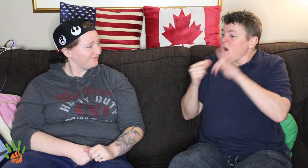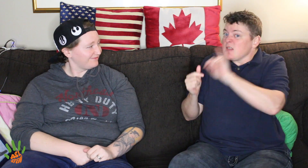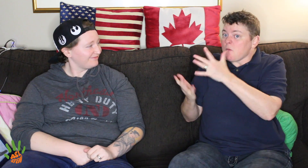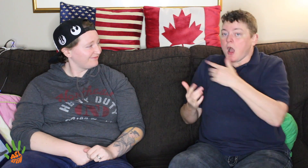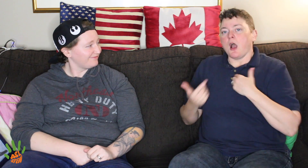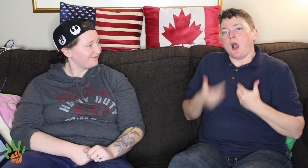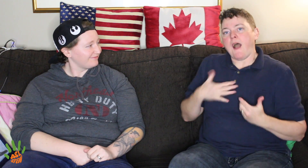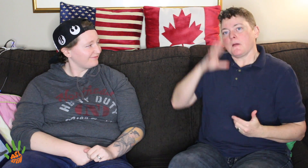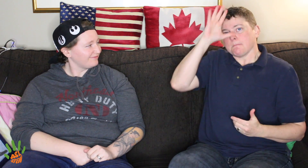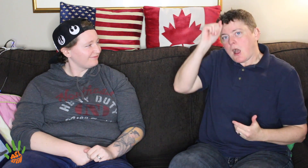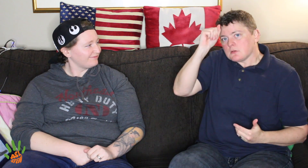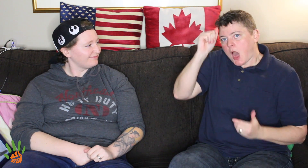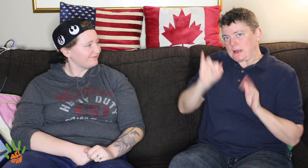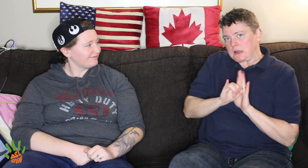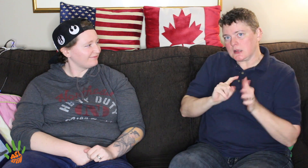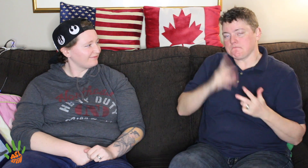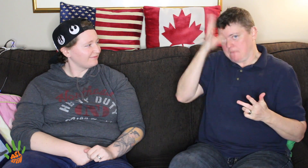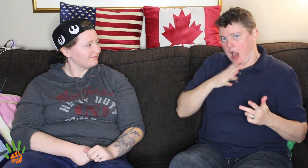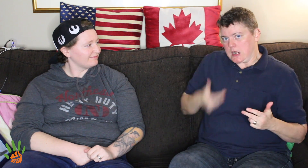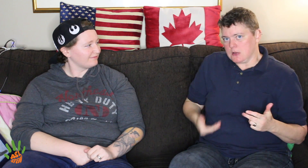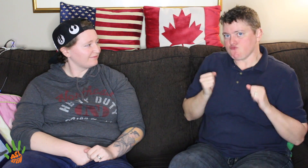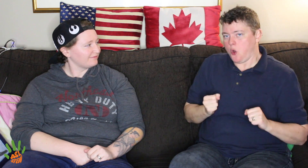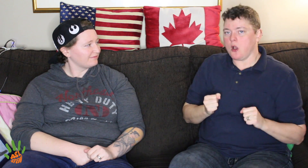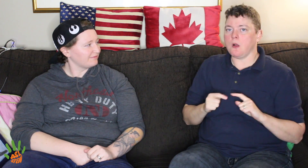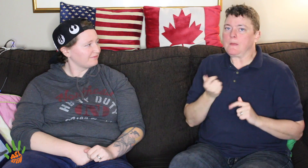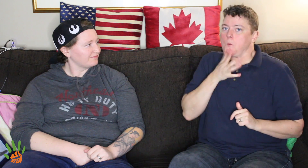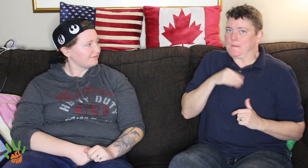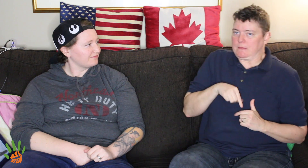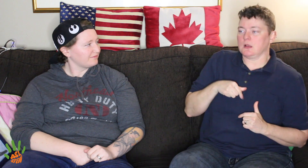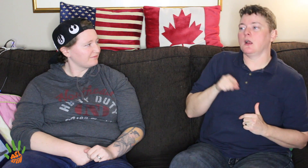[E] Yeah, I mean I don't know if there's necessarily a word for that, but I have the male identity within me, a very strong male identity,